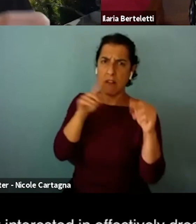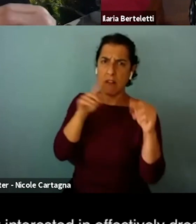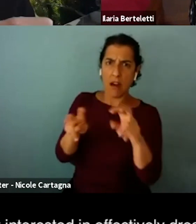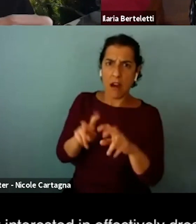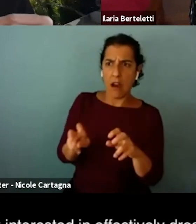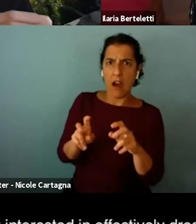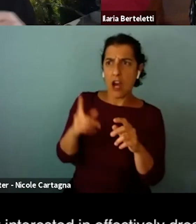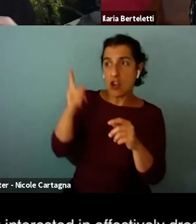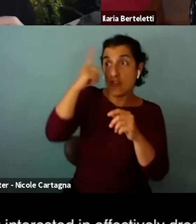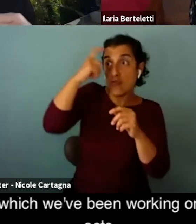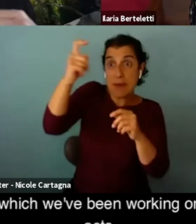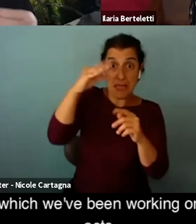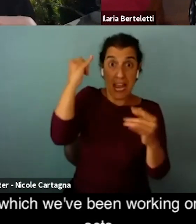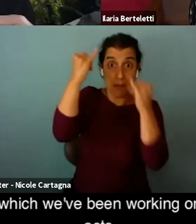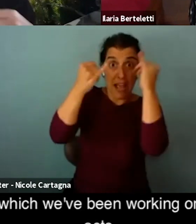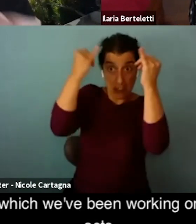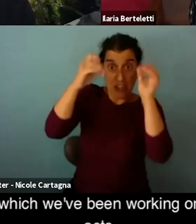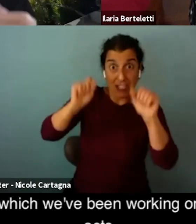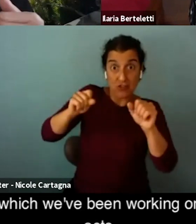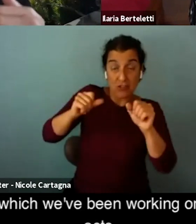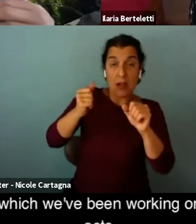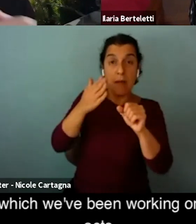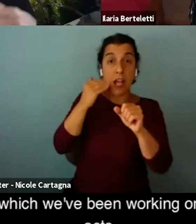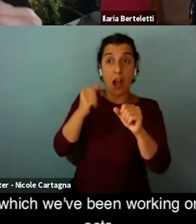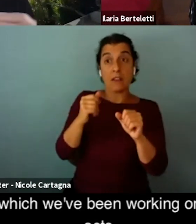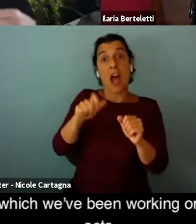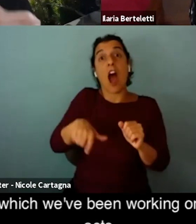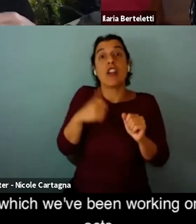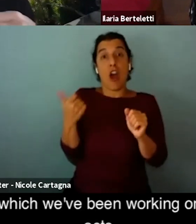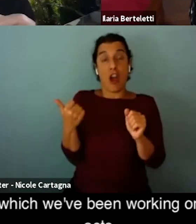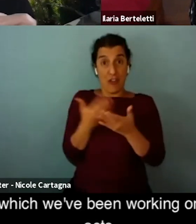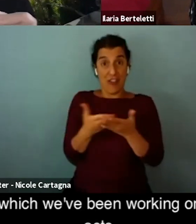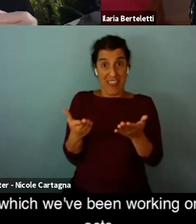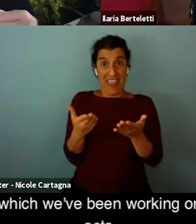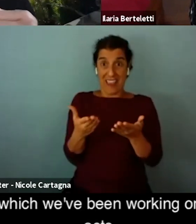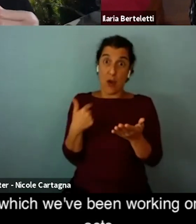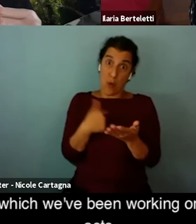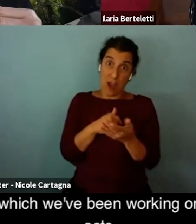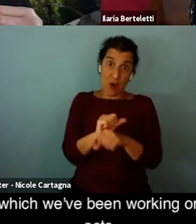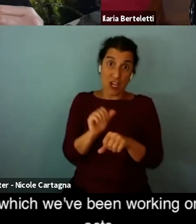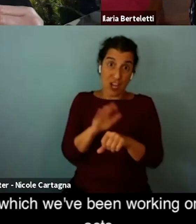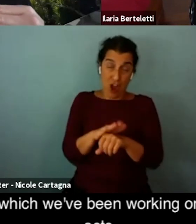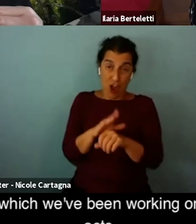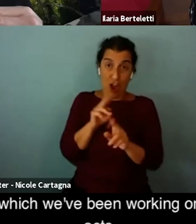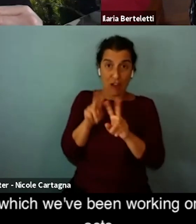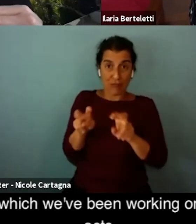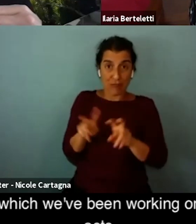and imagination because one of the the other things which we've been working on is is on